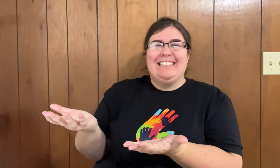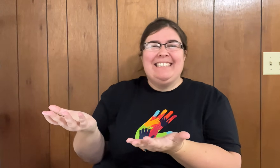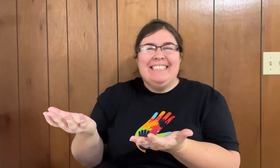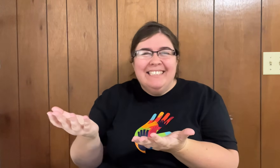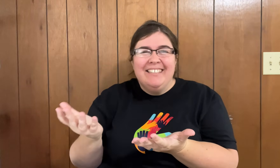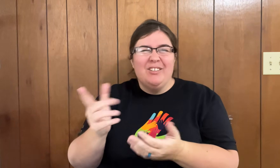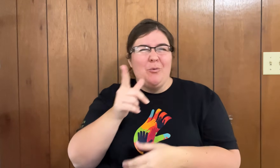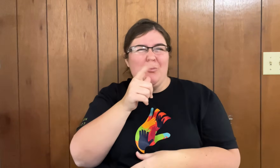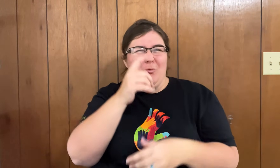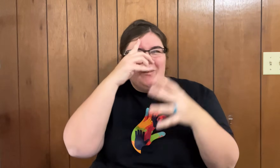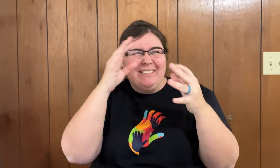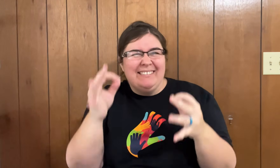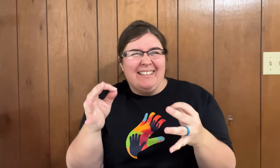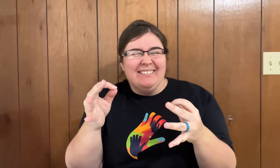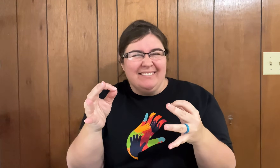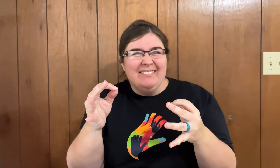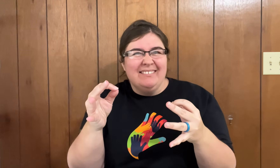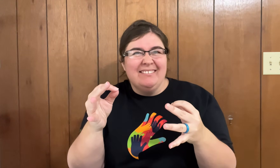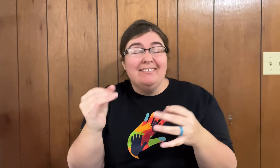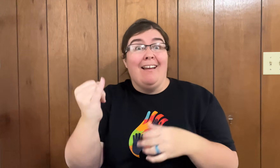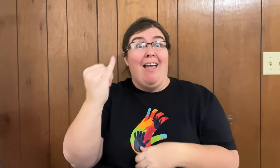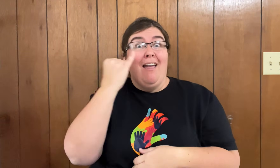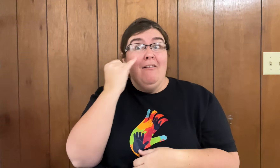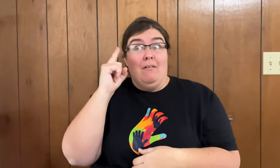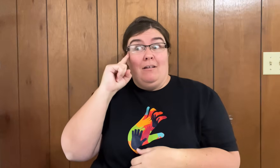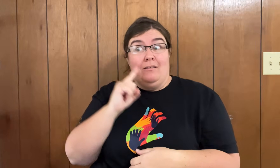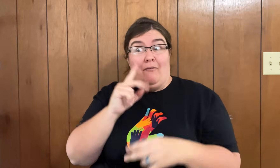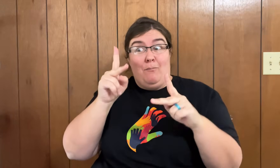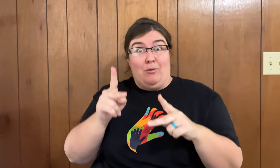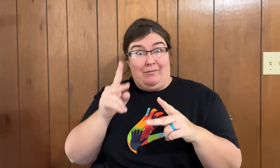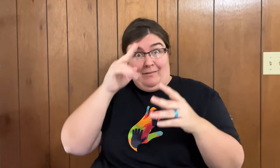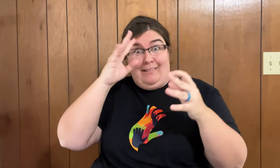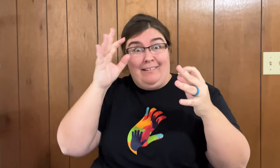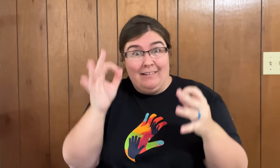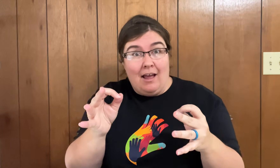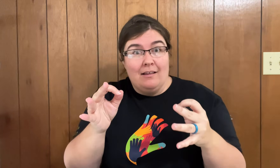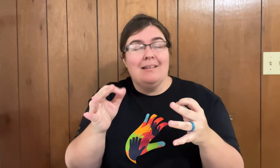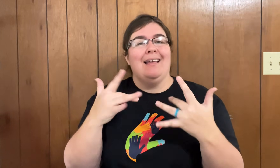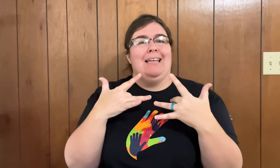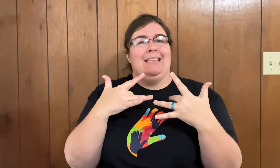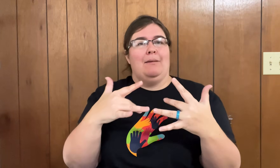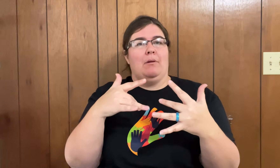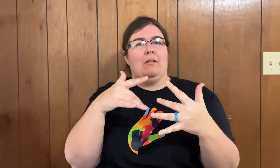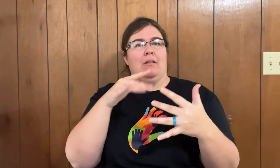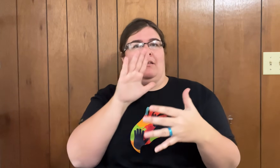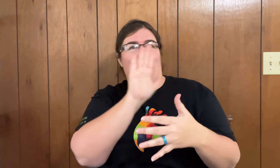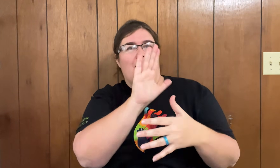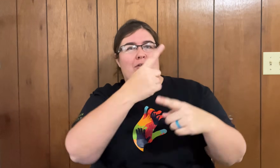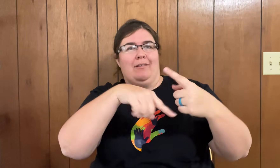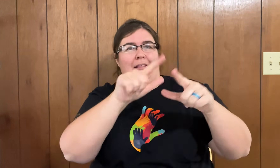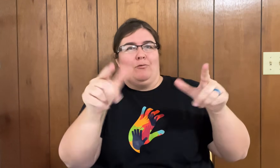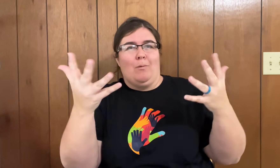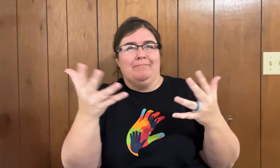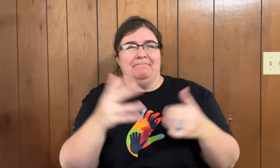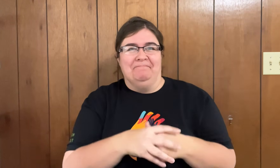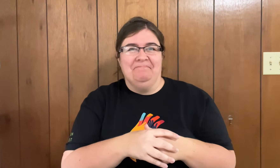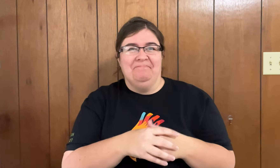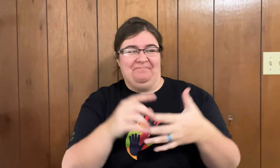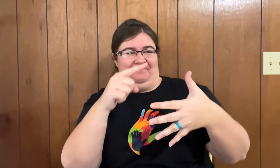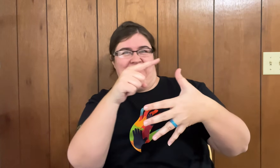So again, who decides? And even if Deaf people decide, typically they are the ones who